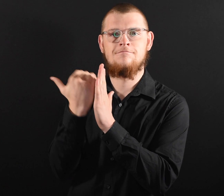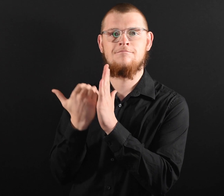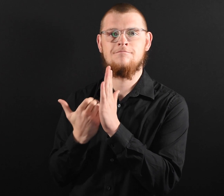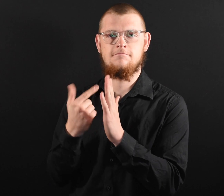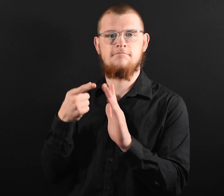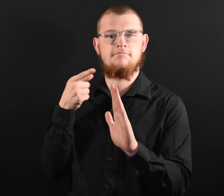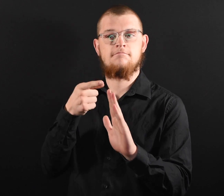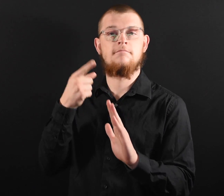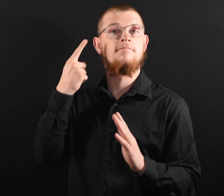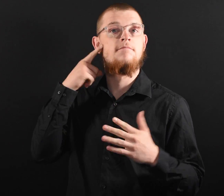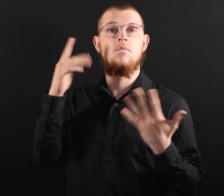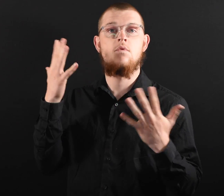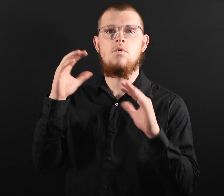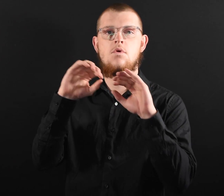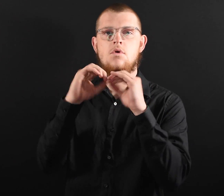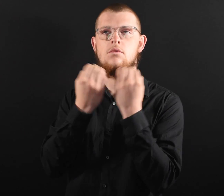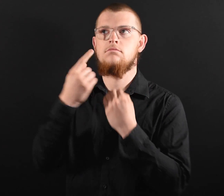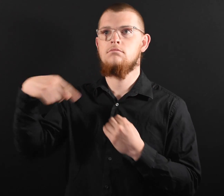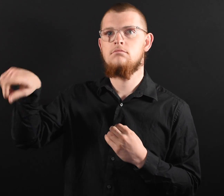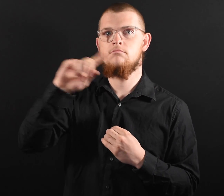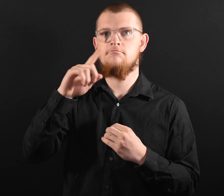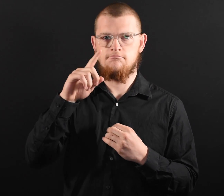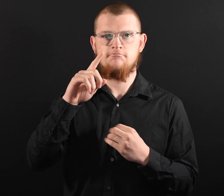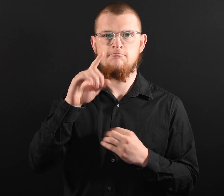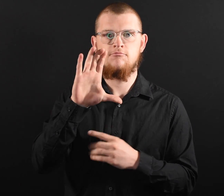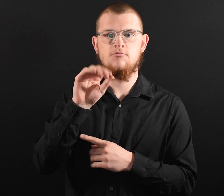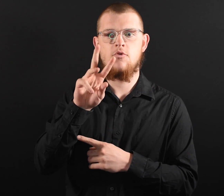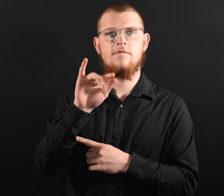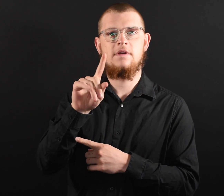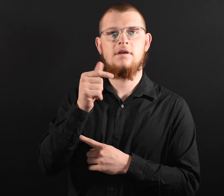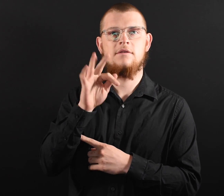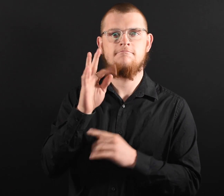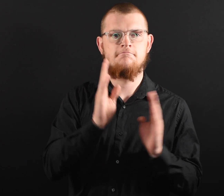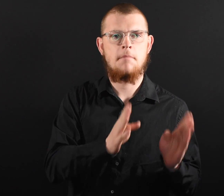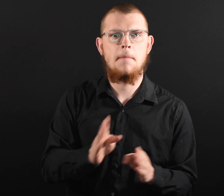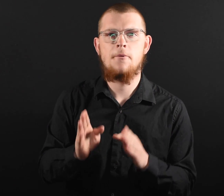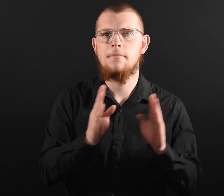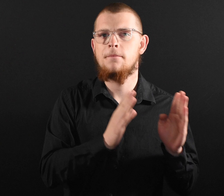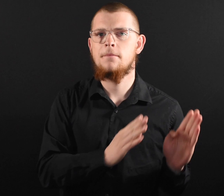this guidance document are addressed in an organization’s COVID-19 Preparedness Plan.